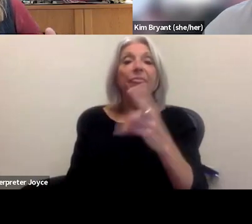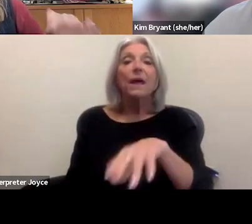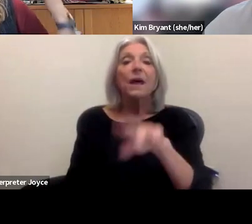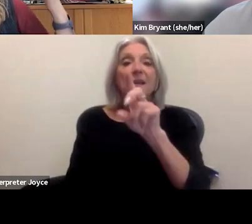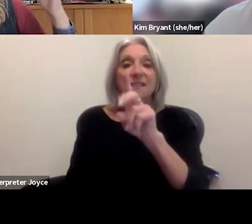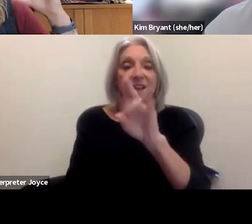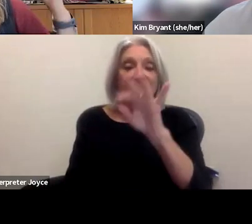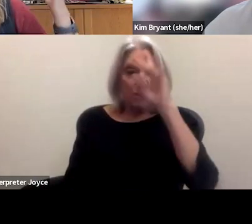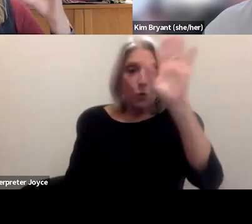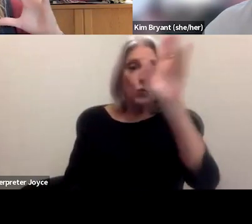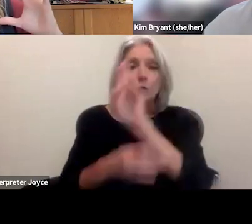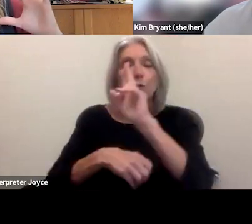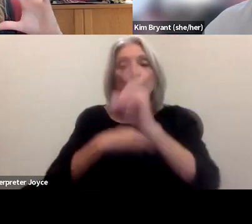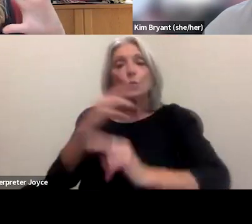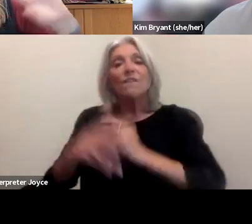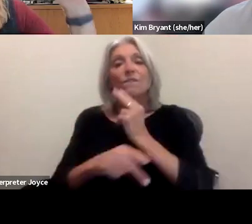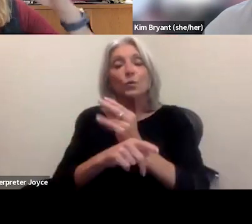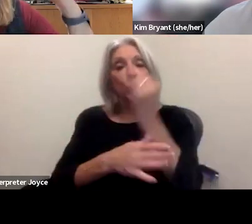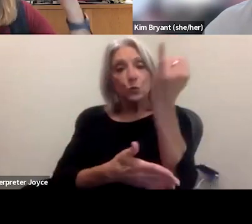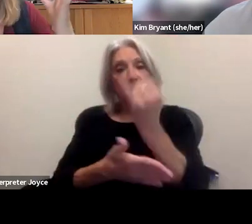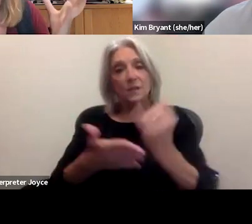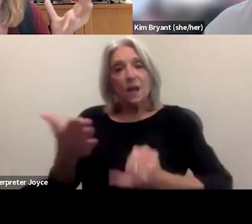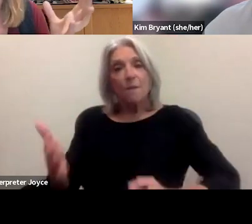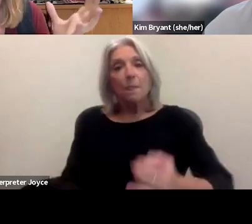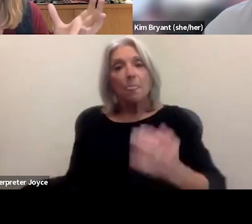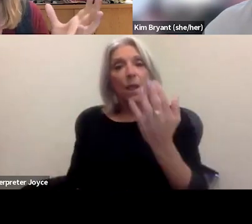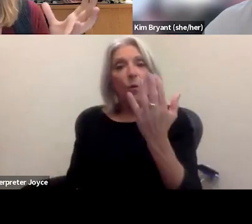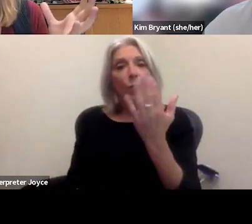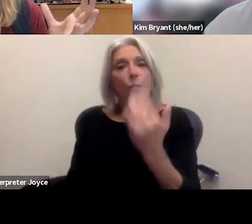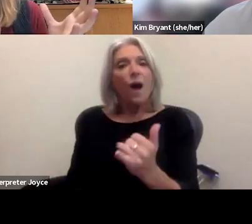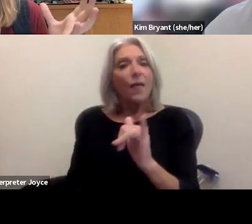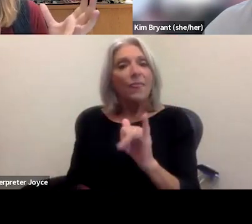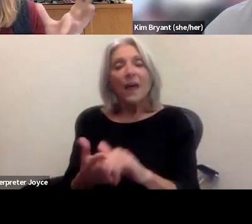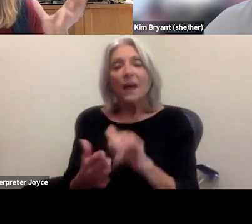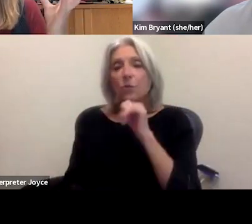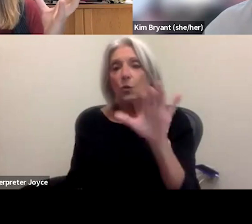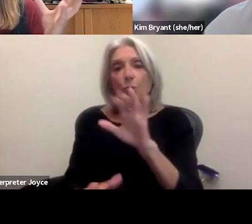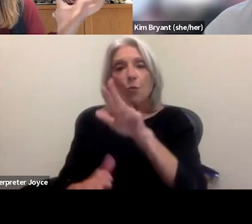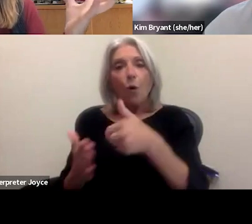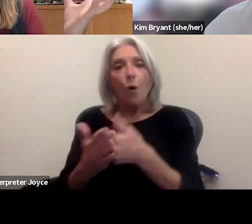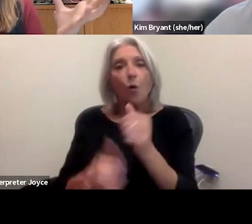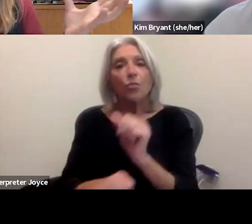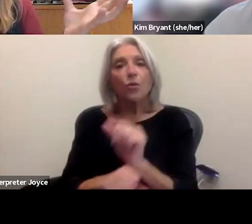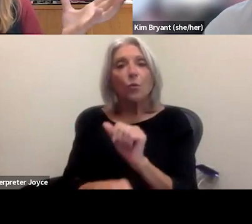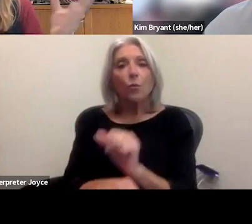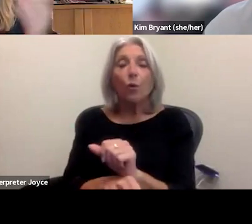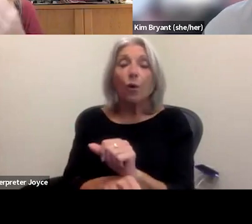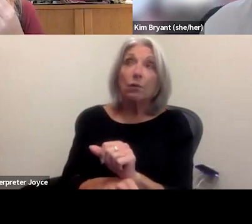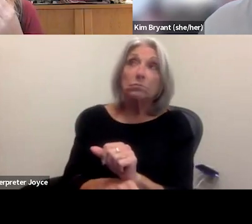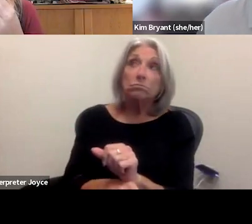and why it doesn't do all the work that it could or should.